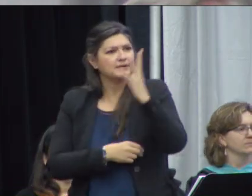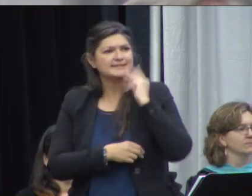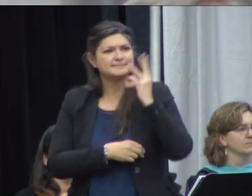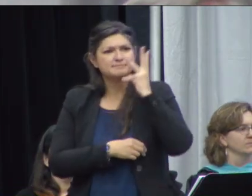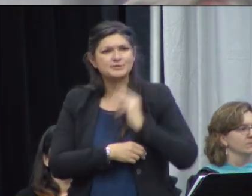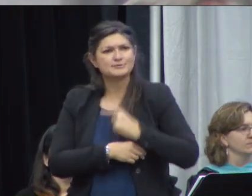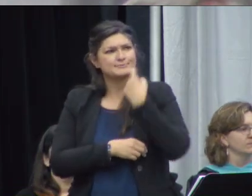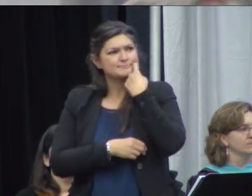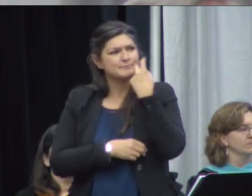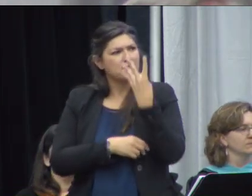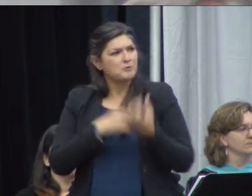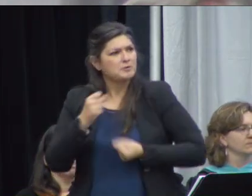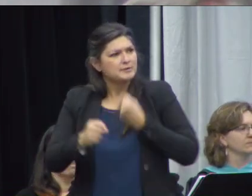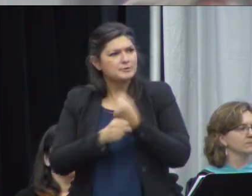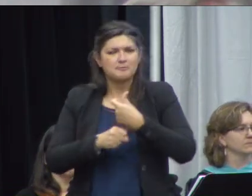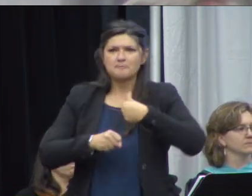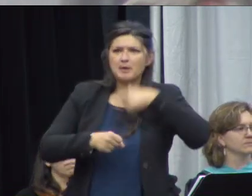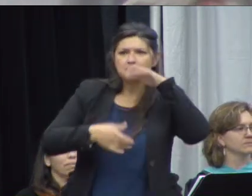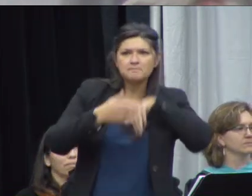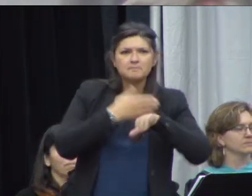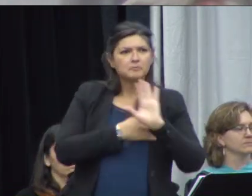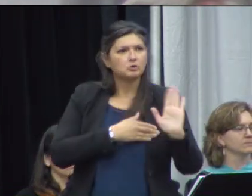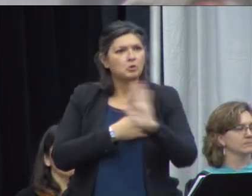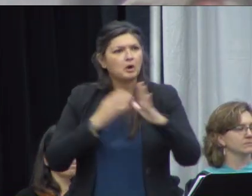and your teachers as you were learning about math, science,